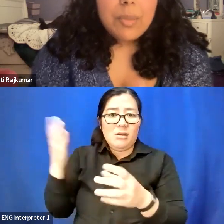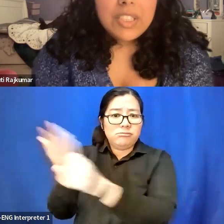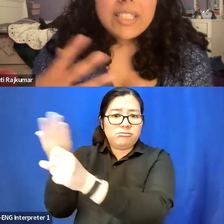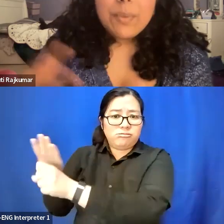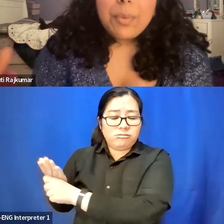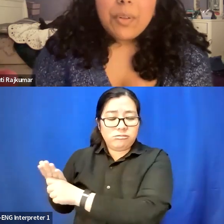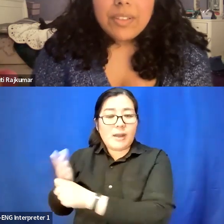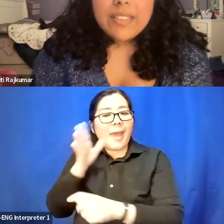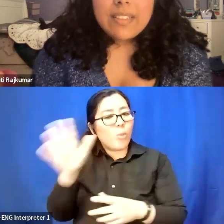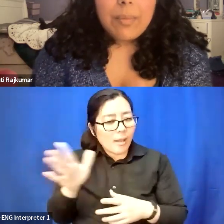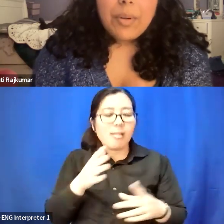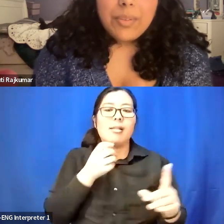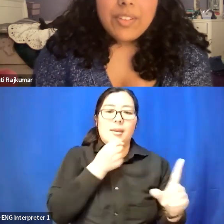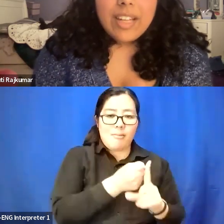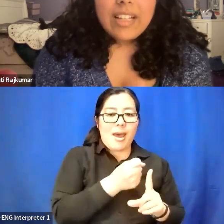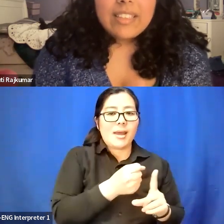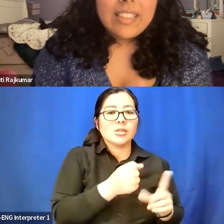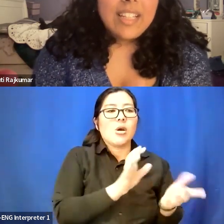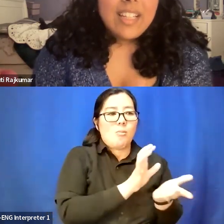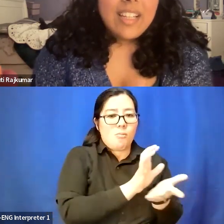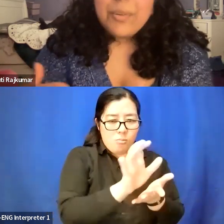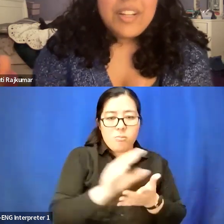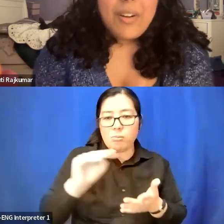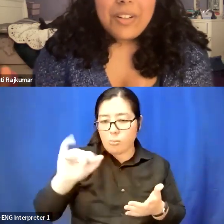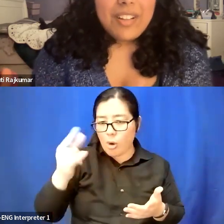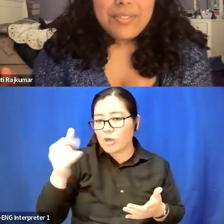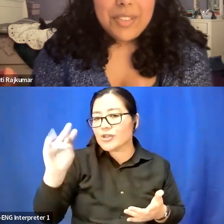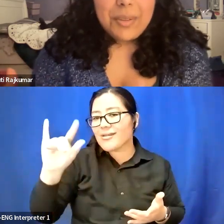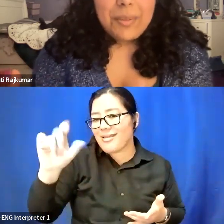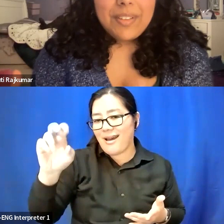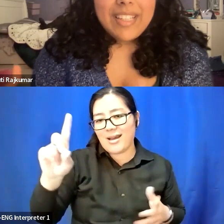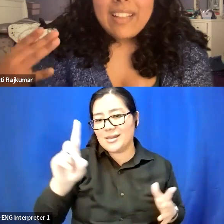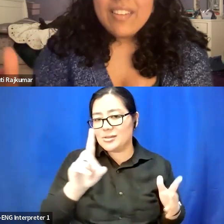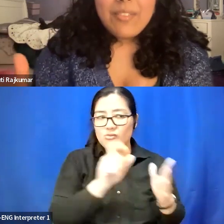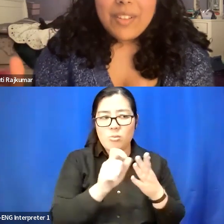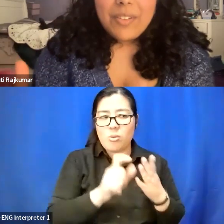marginalized reporters the most, and it's already hard enough to get into the field.